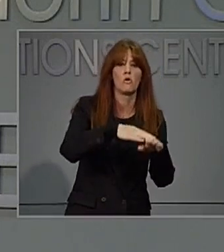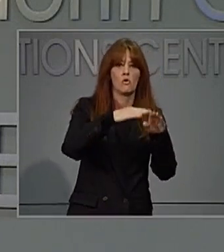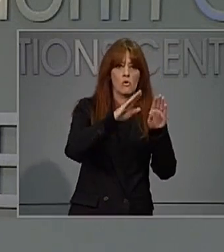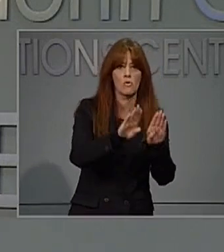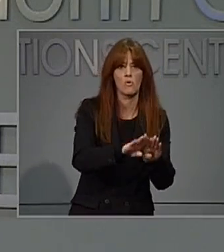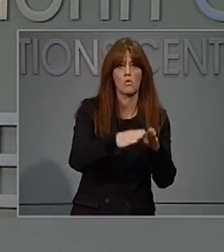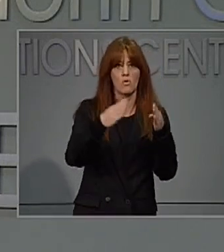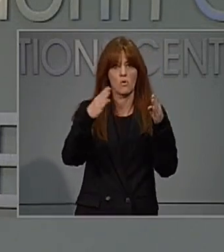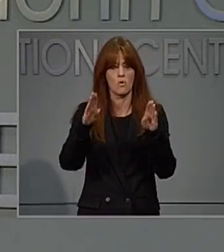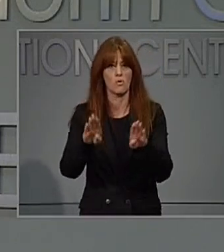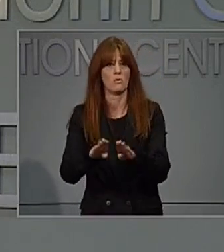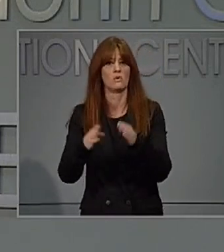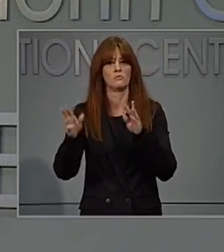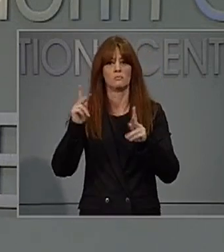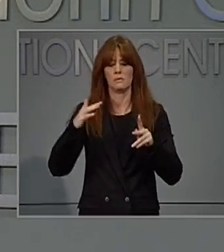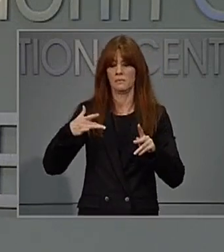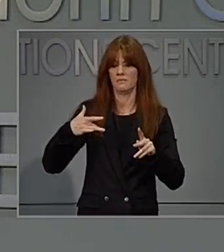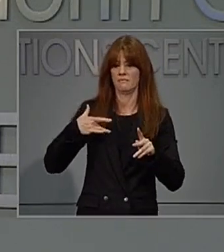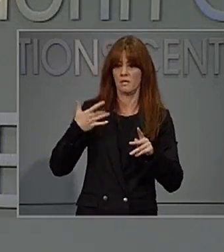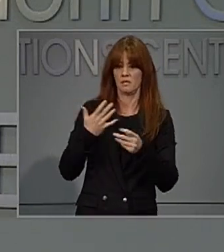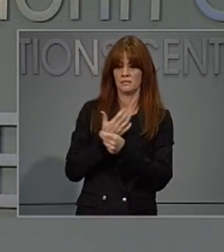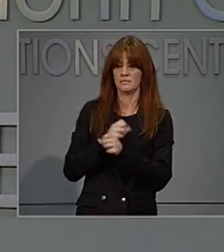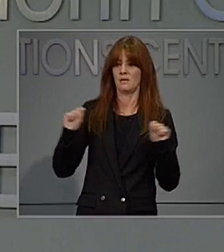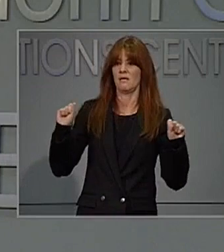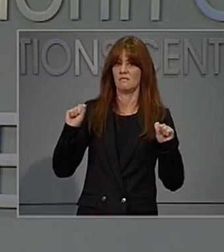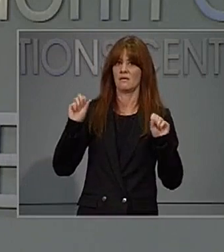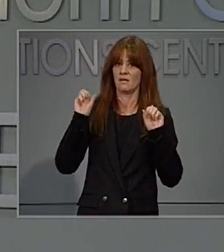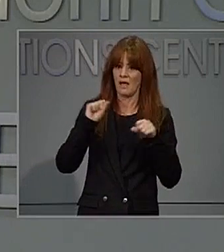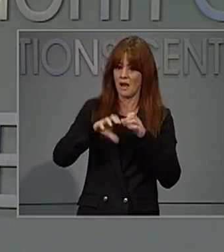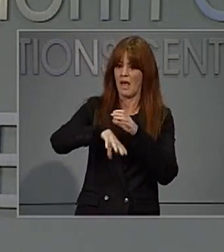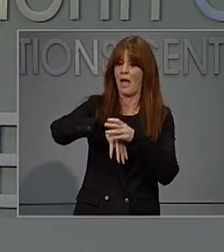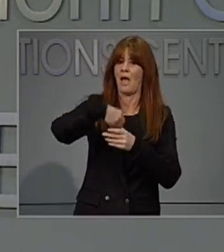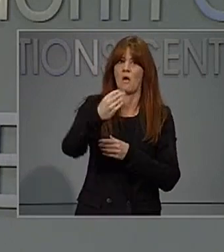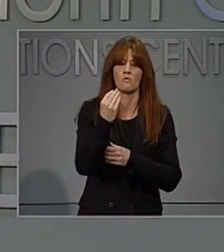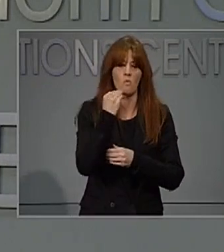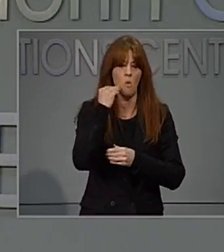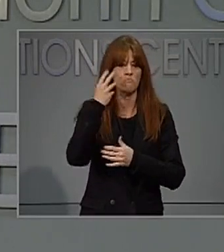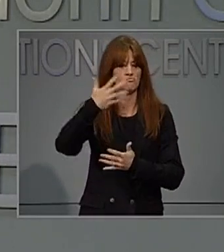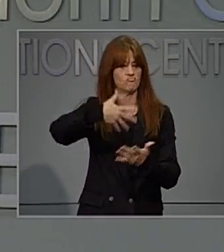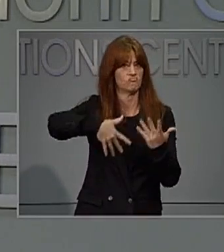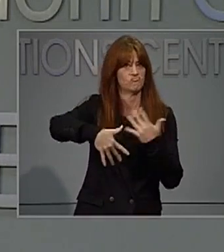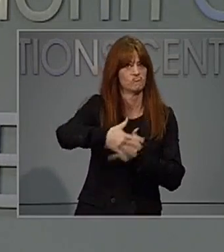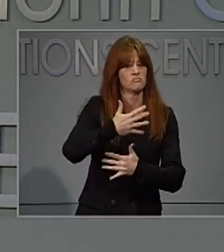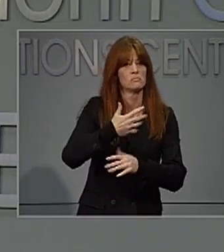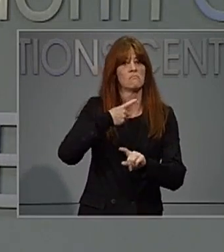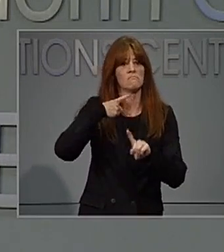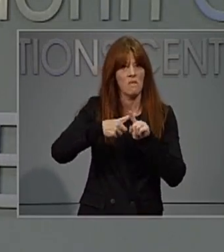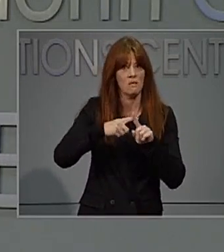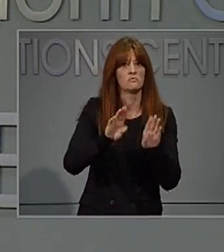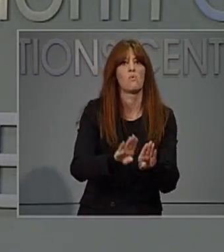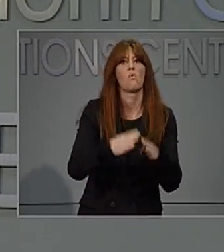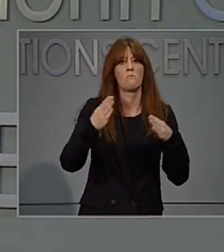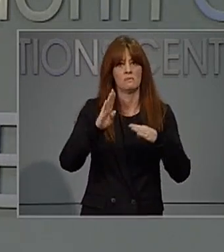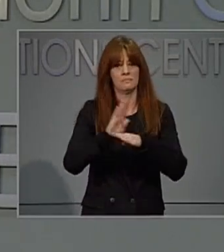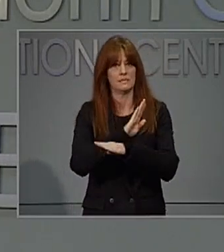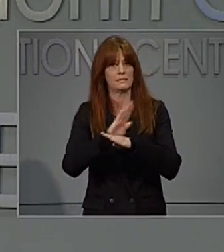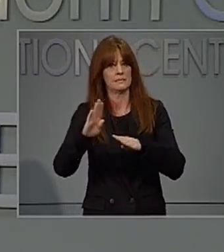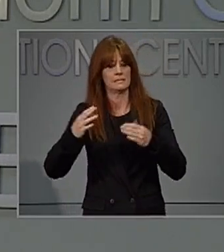PHASE 1 IS DESIGNATED AND PHASE 1 IS DESIGNED TO BE A LIMITED EASING OF RESTRICTIONS THAT CAN